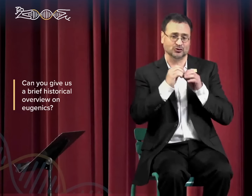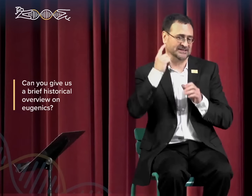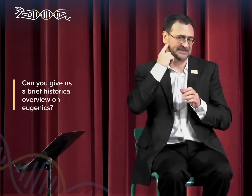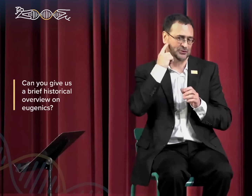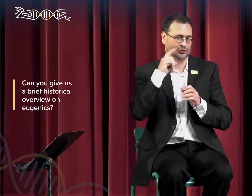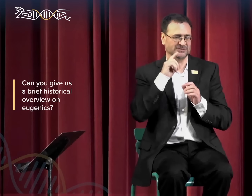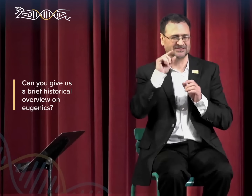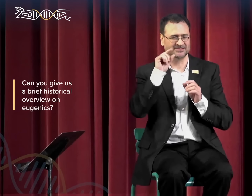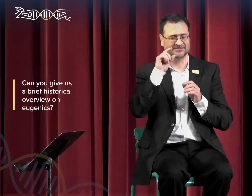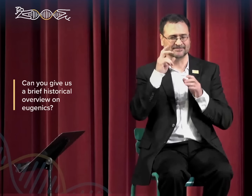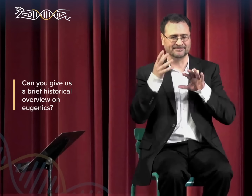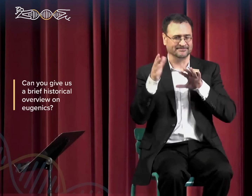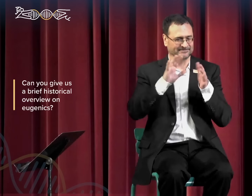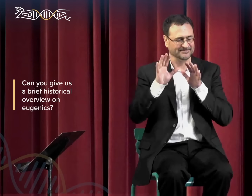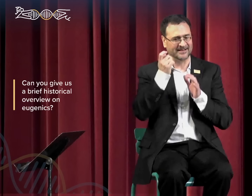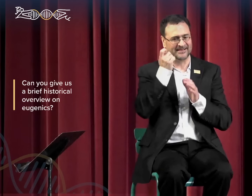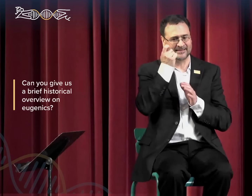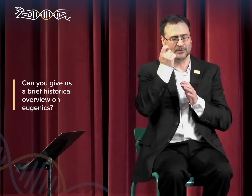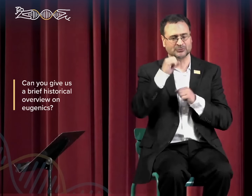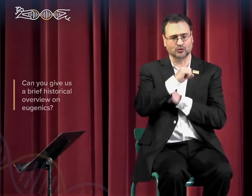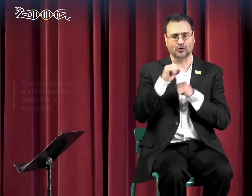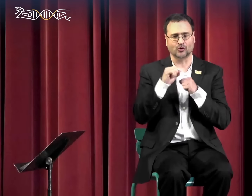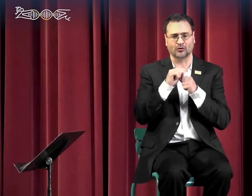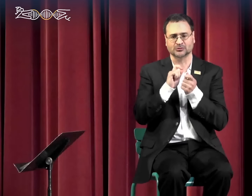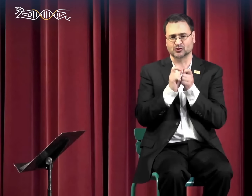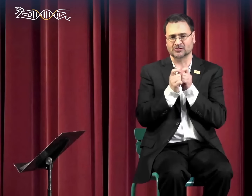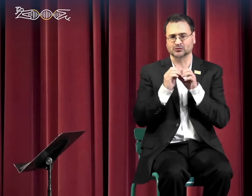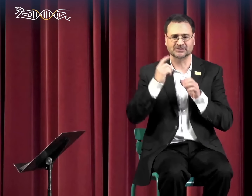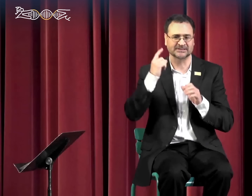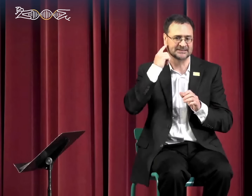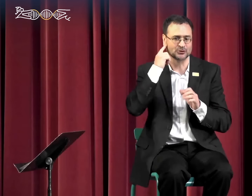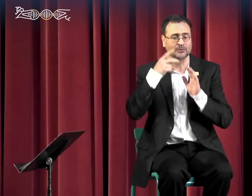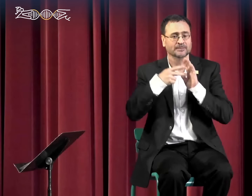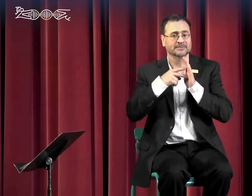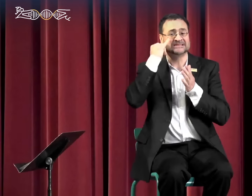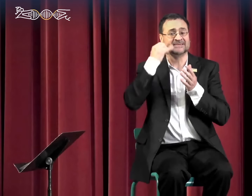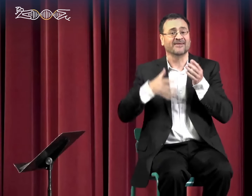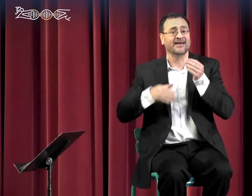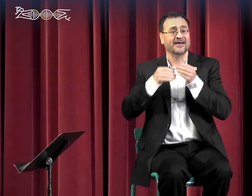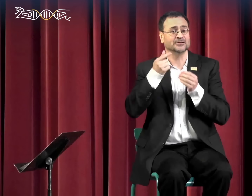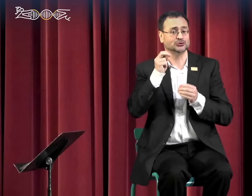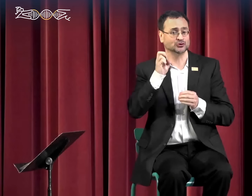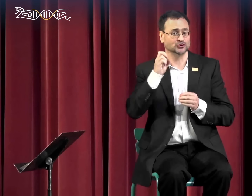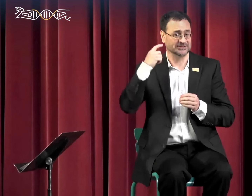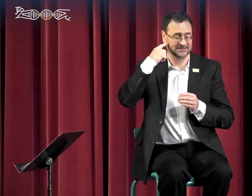Changes to the ear structurally does not mean if you add gene into the ear